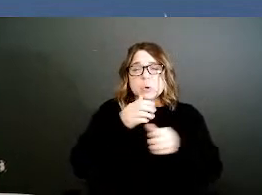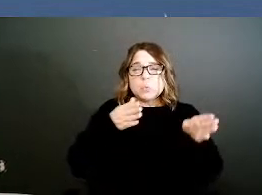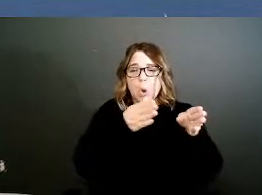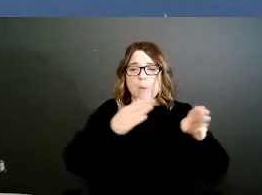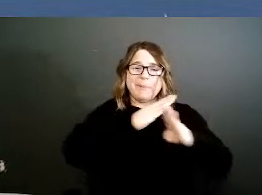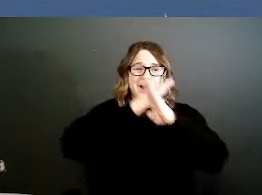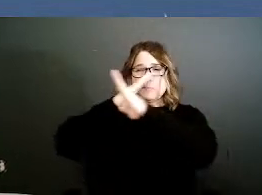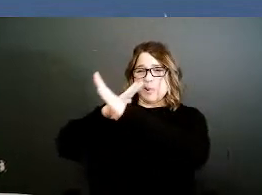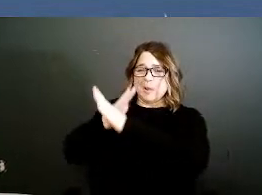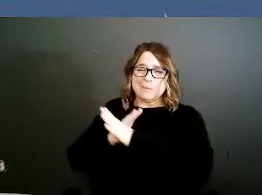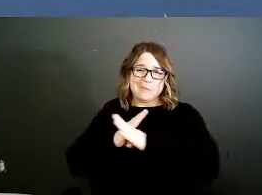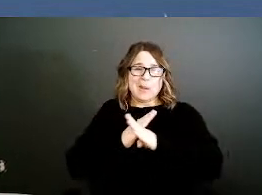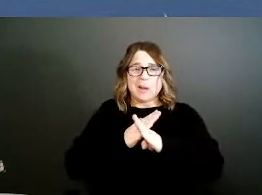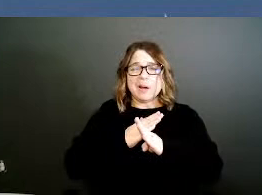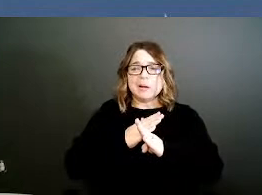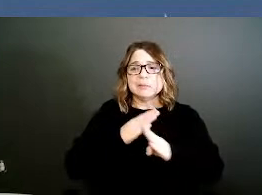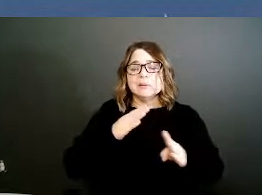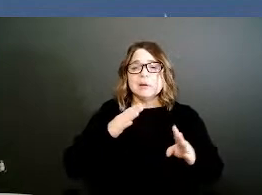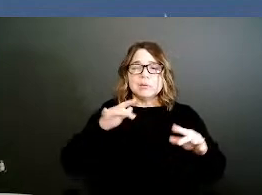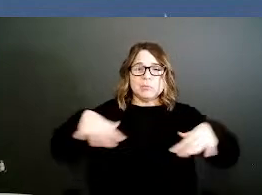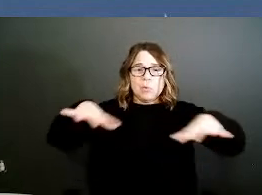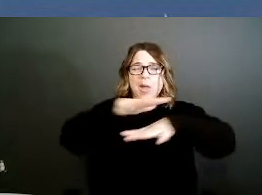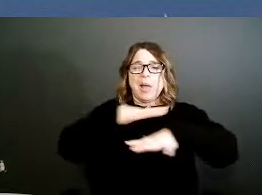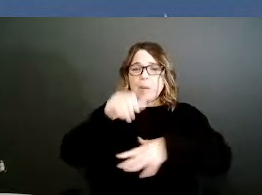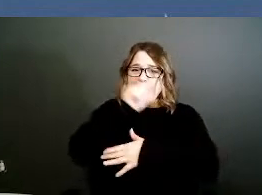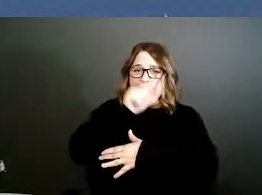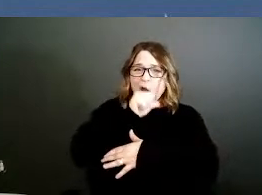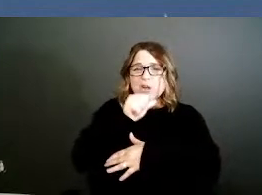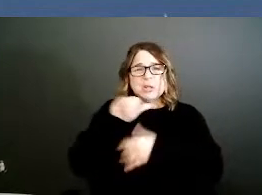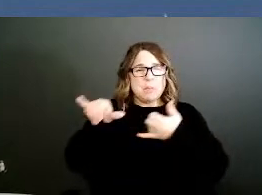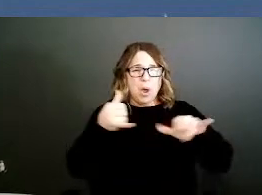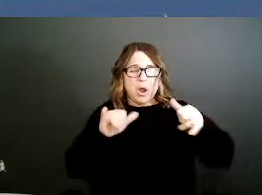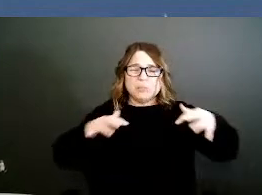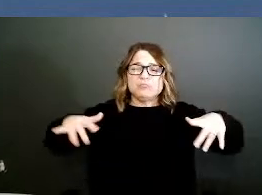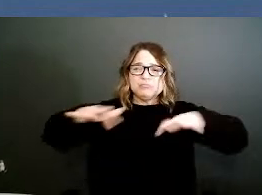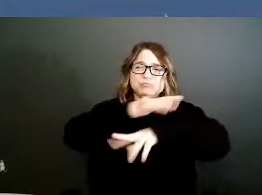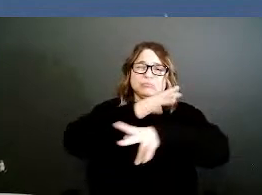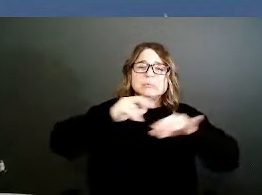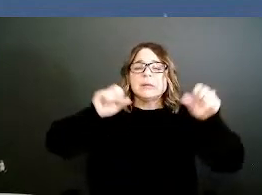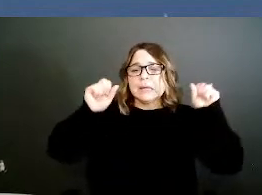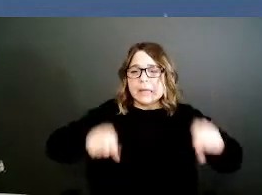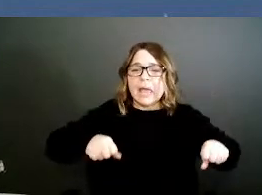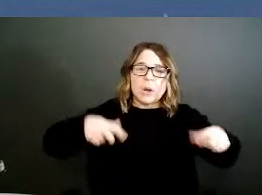BARS SO THE HUGE CROWD OF PARTIERS COULD WALK AROUND THE COPS WERE EVERYWHERE, STATIONED ON FOOT AND IN CARS ON EVERY BLOCK.